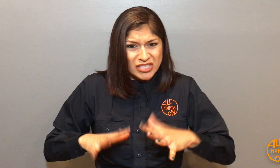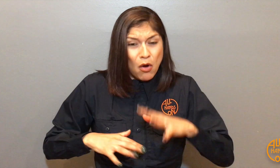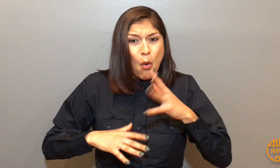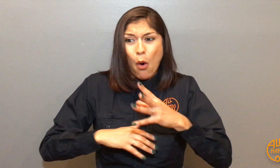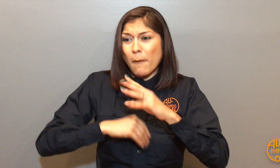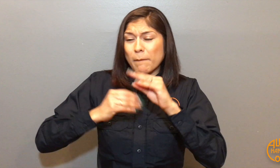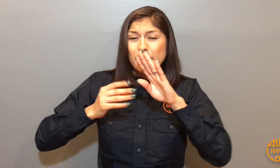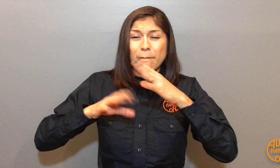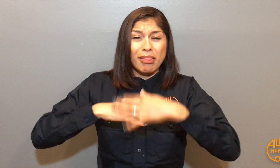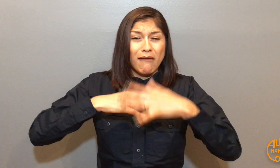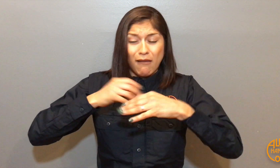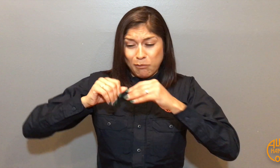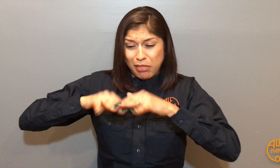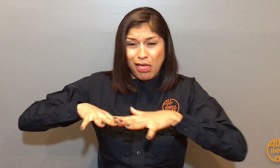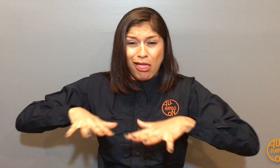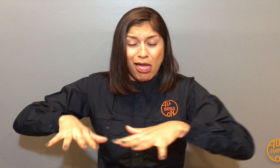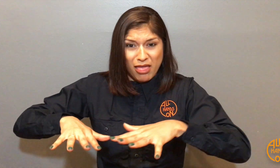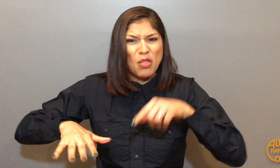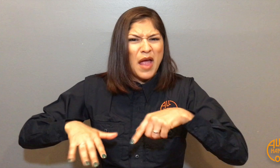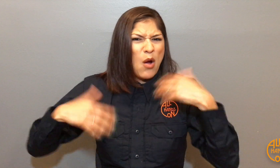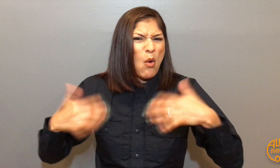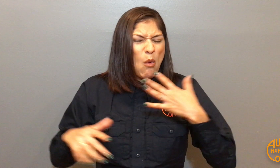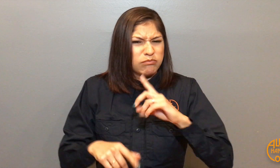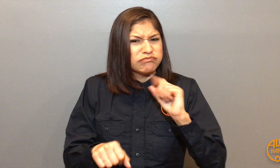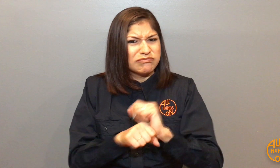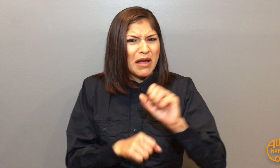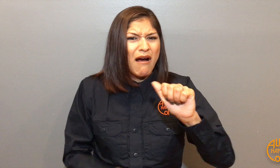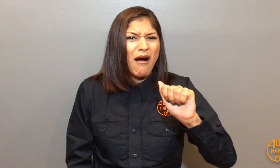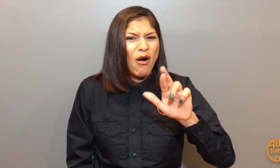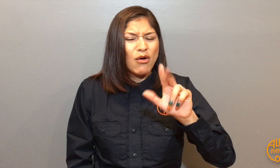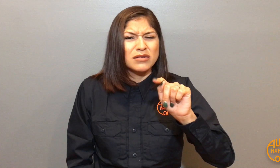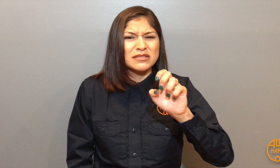it could be bleeding onto the floor